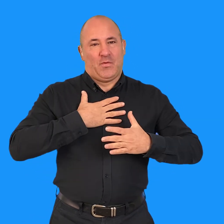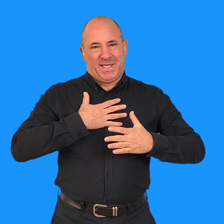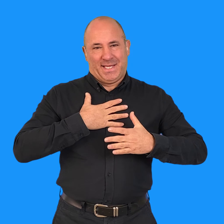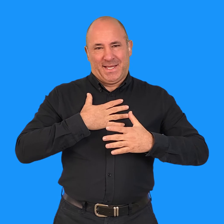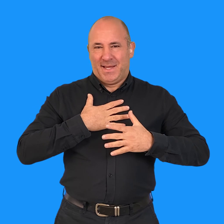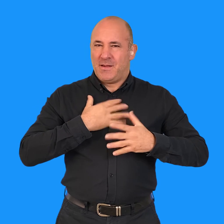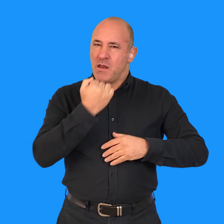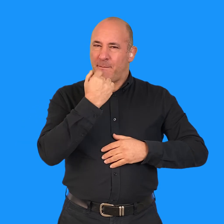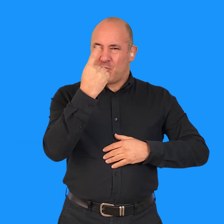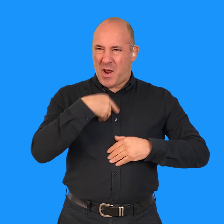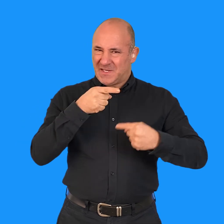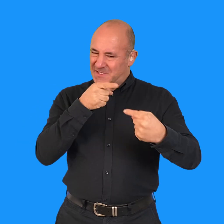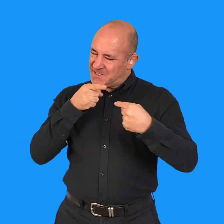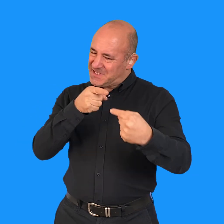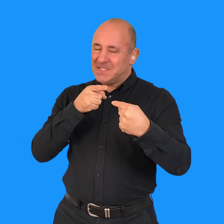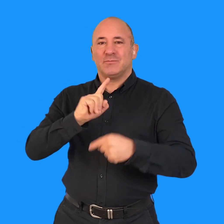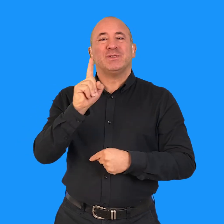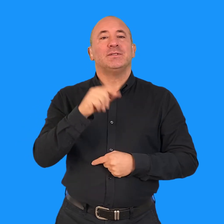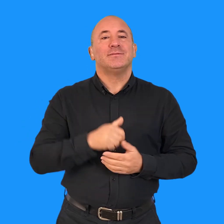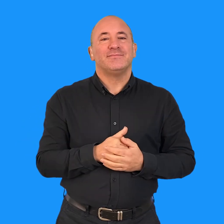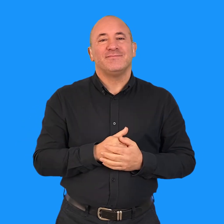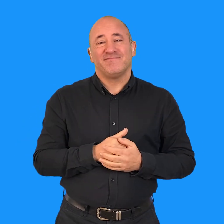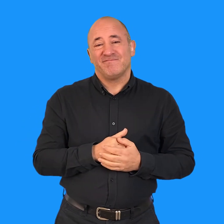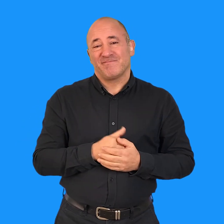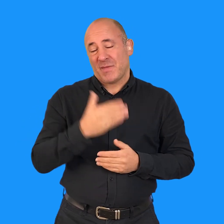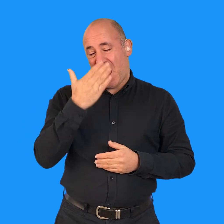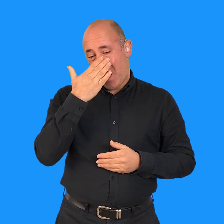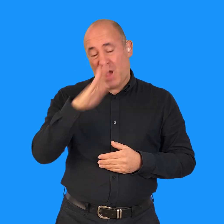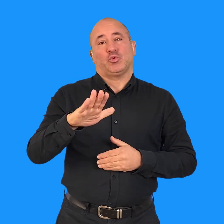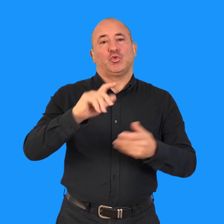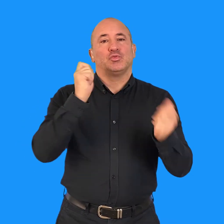But to me, the battle that's always going to be there